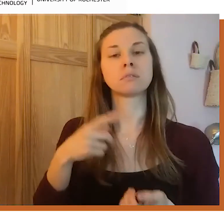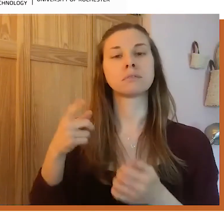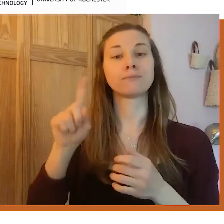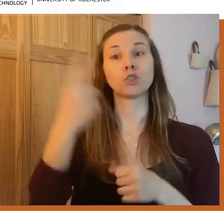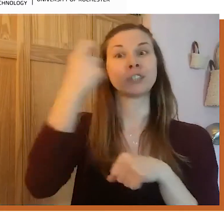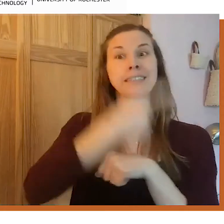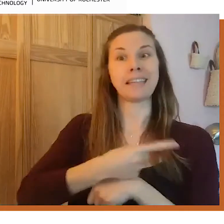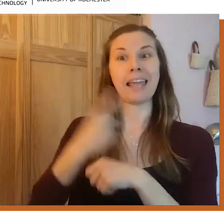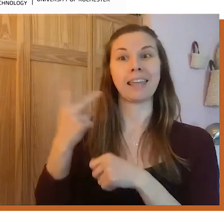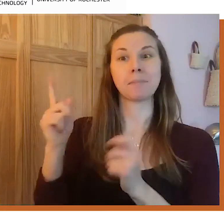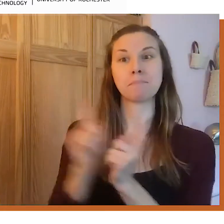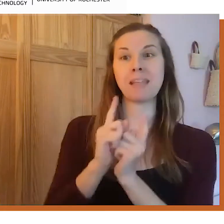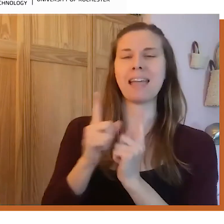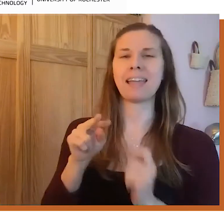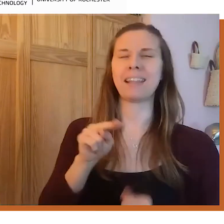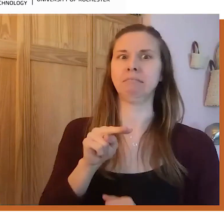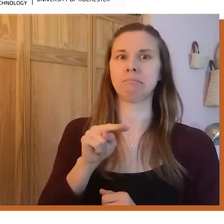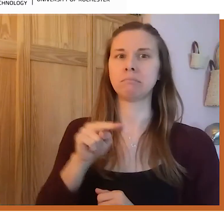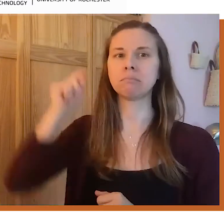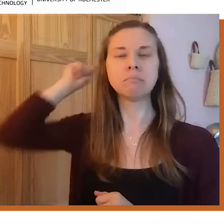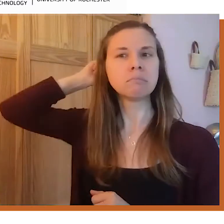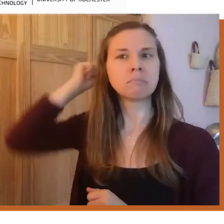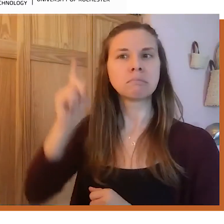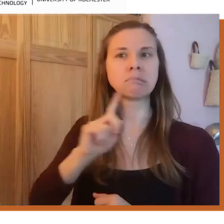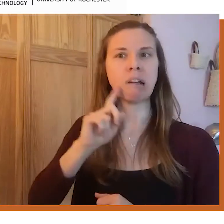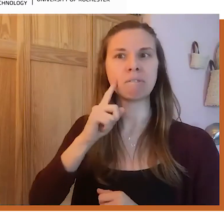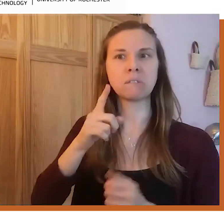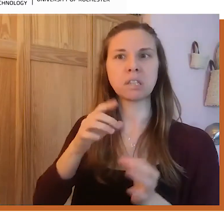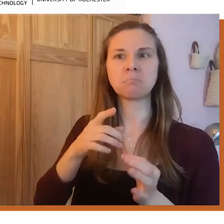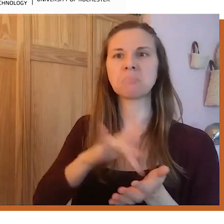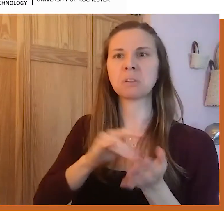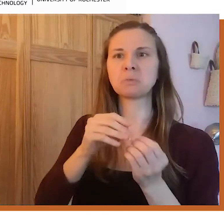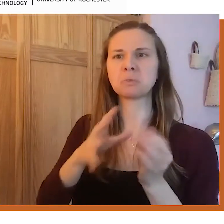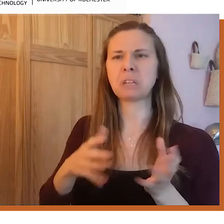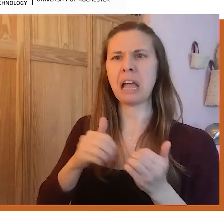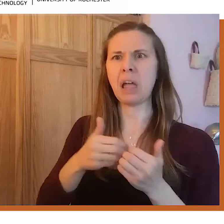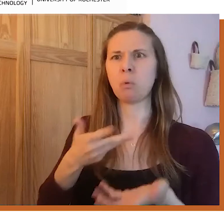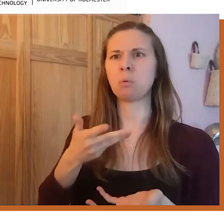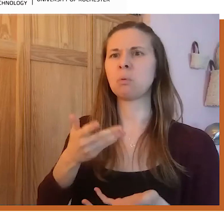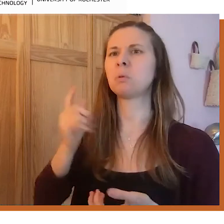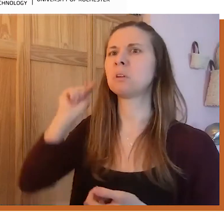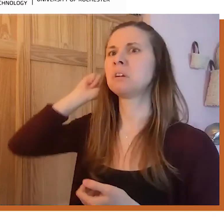"I have to tell you, the first day we met, "I was really unsure about working with you "because I didn't know how you could do it being Deaf,